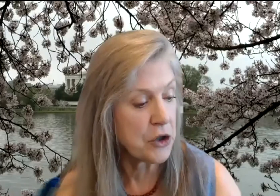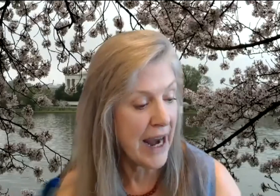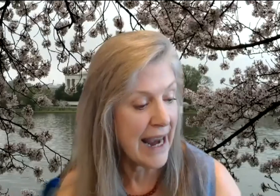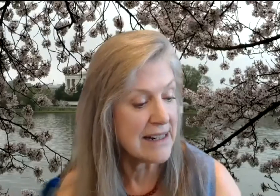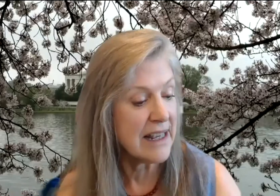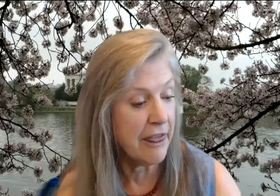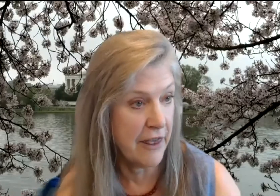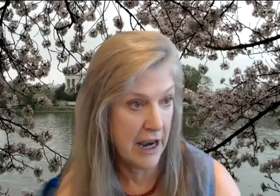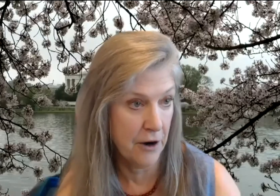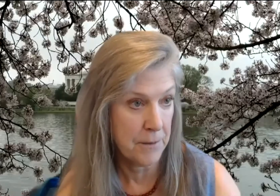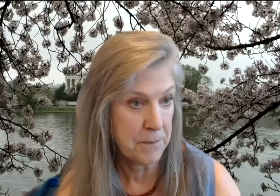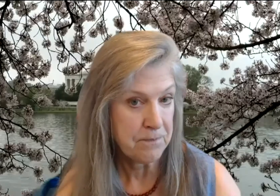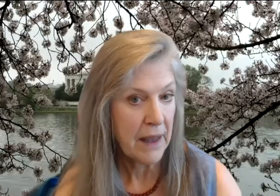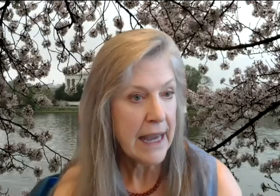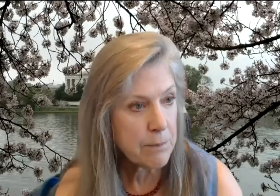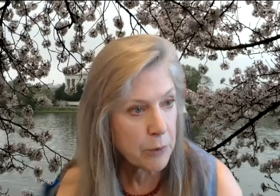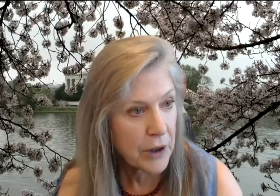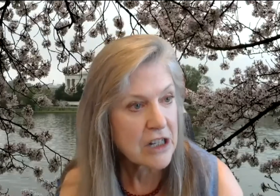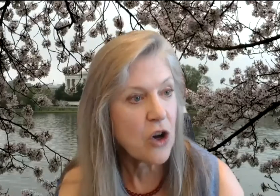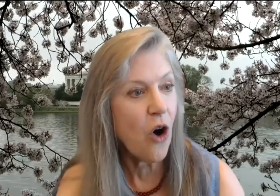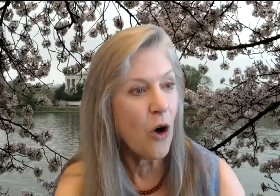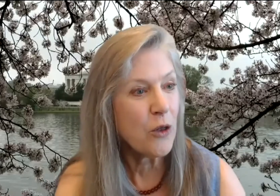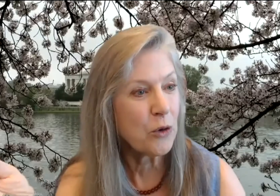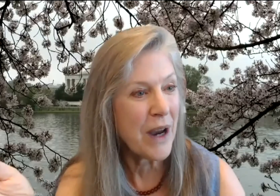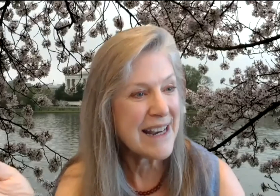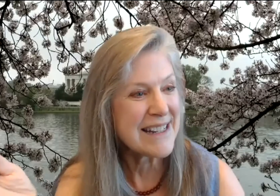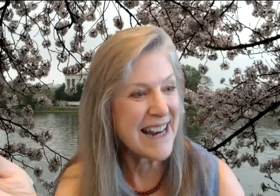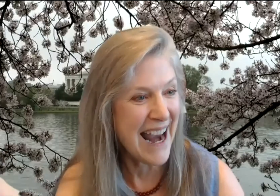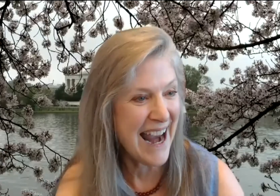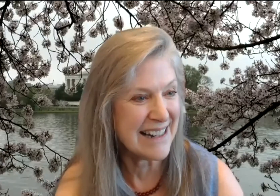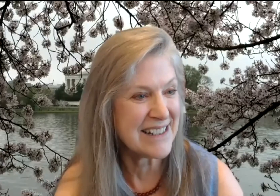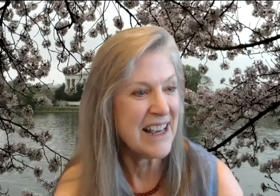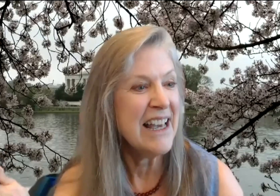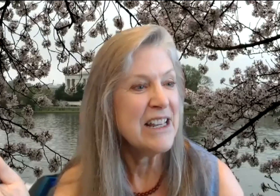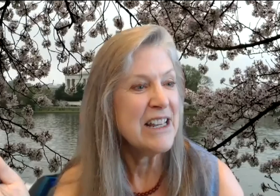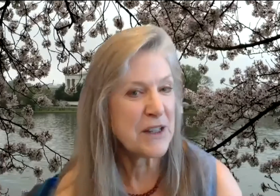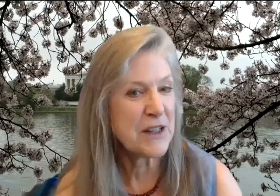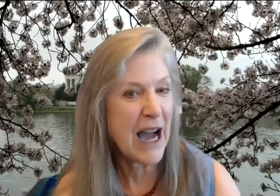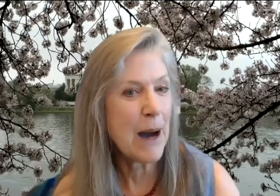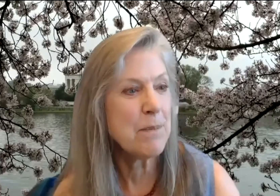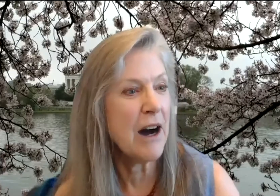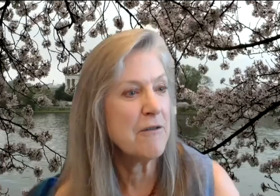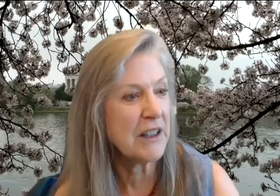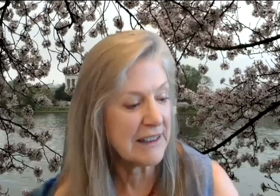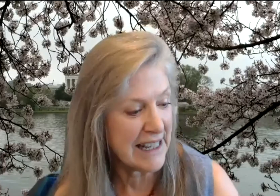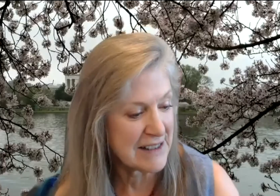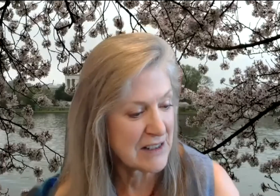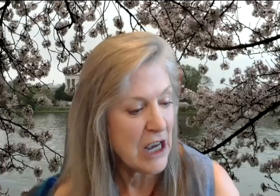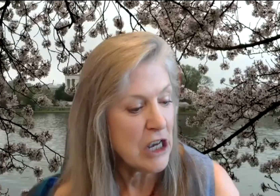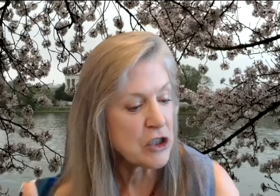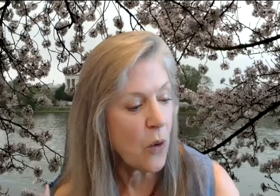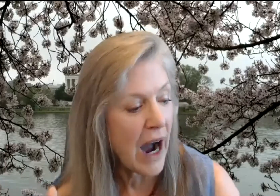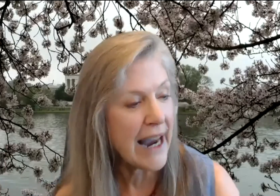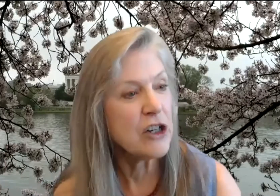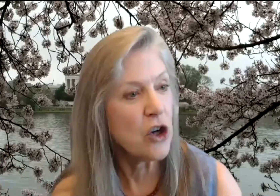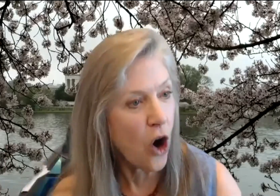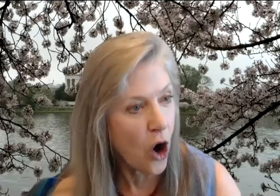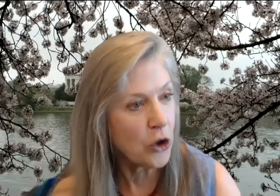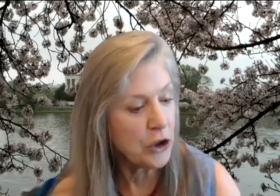your hand there. It brings all the raised hands to the top of the list so I can call